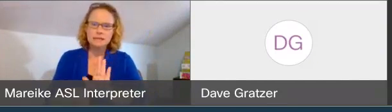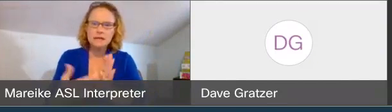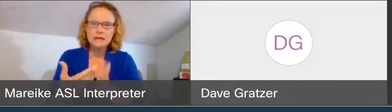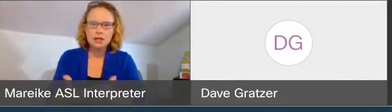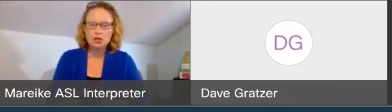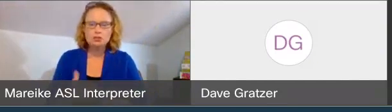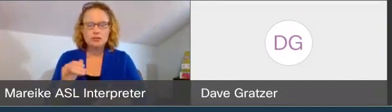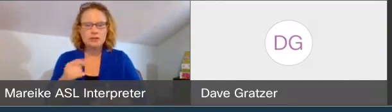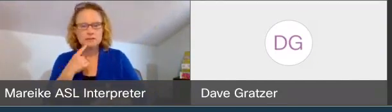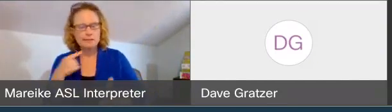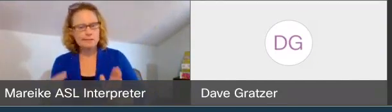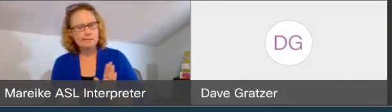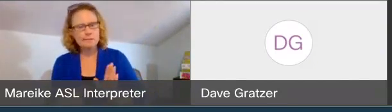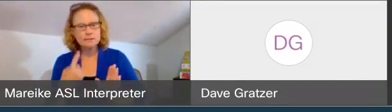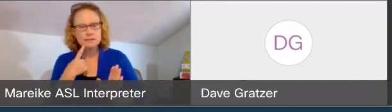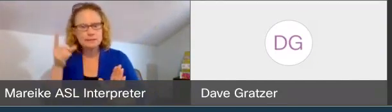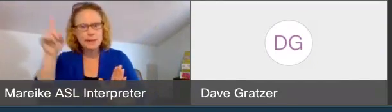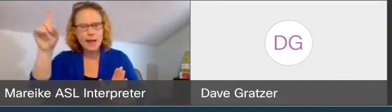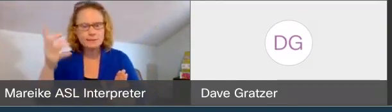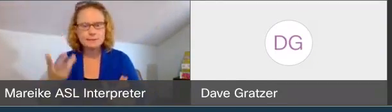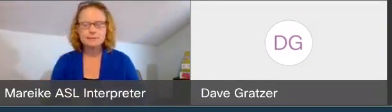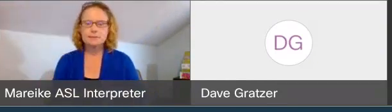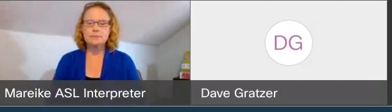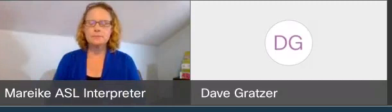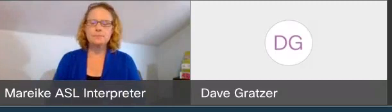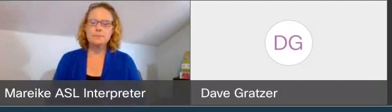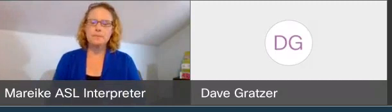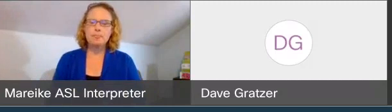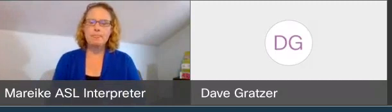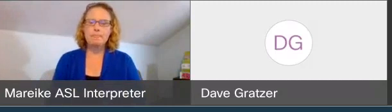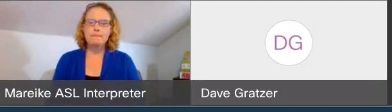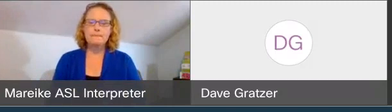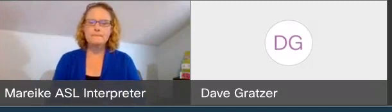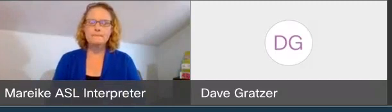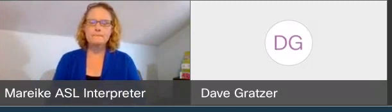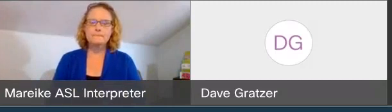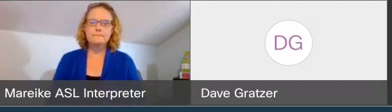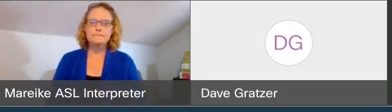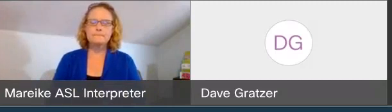to say, is this successful? - Go ahead well, let I'll say,